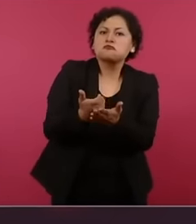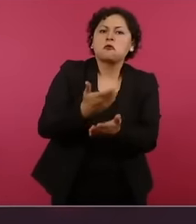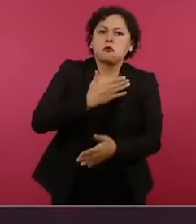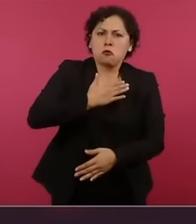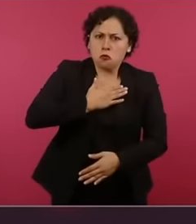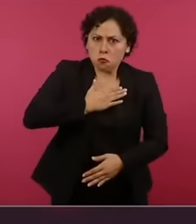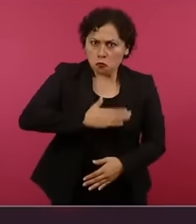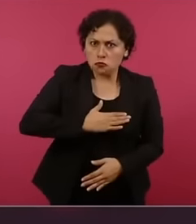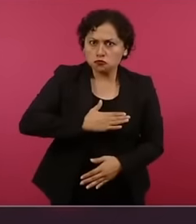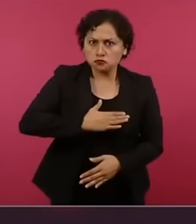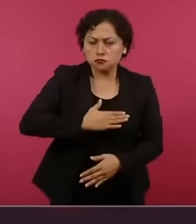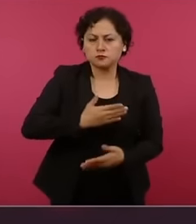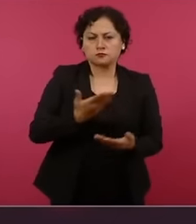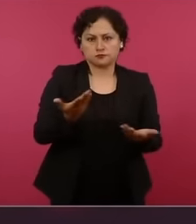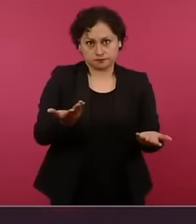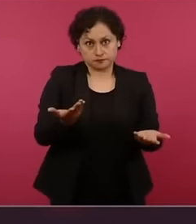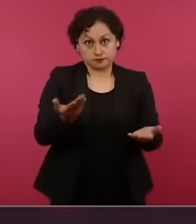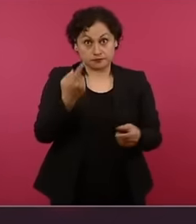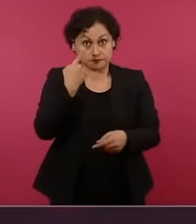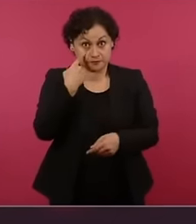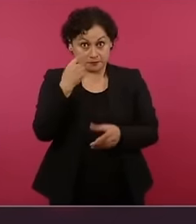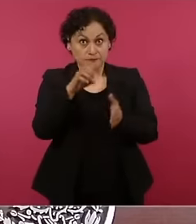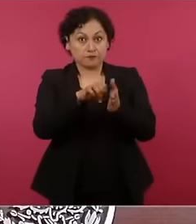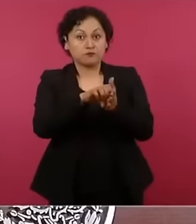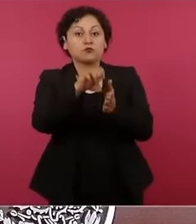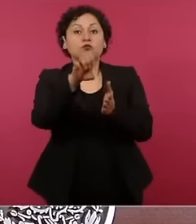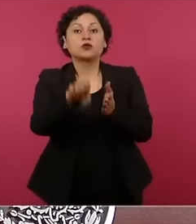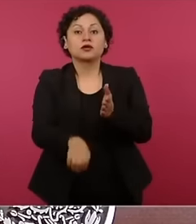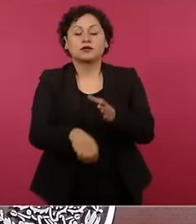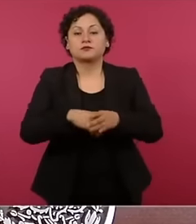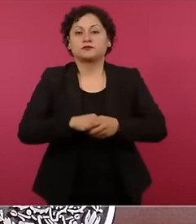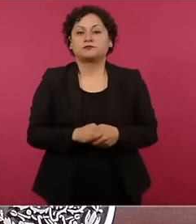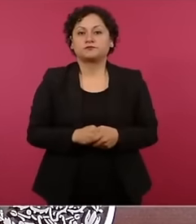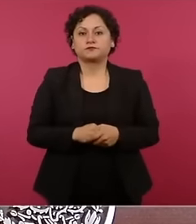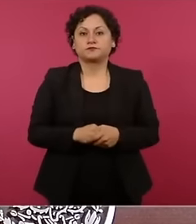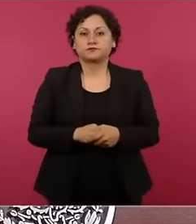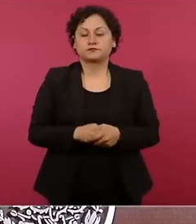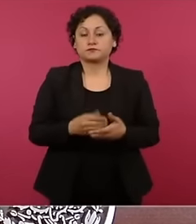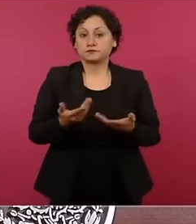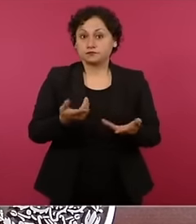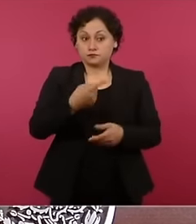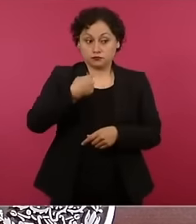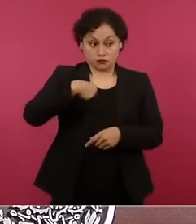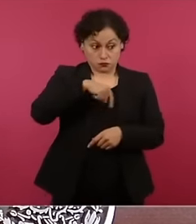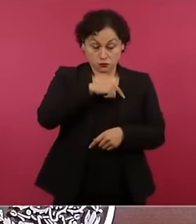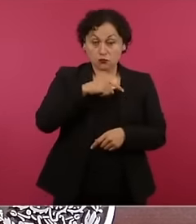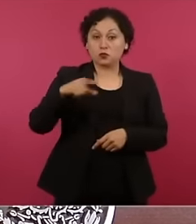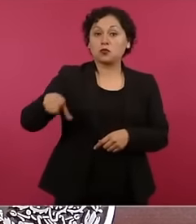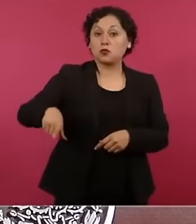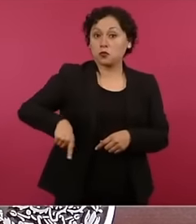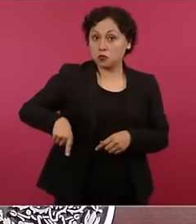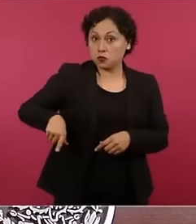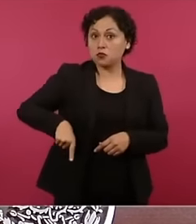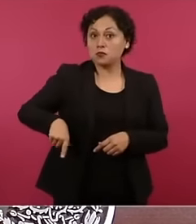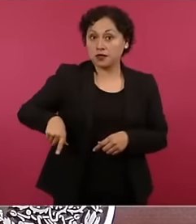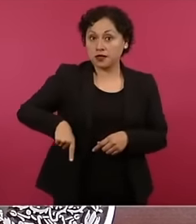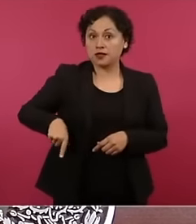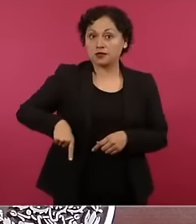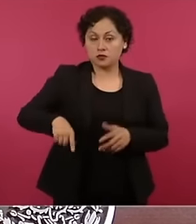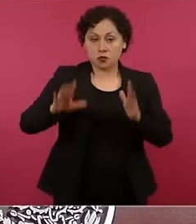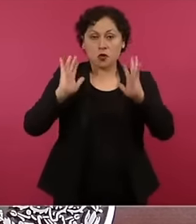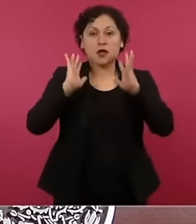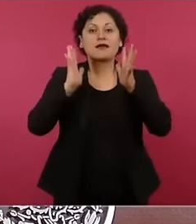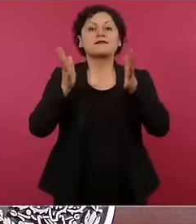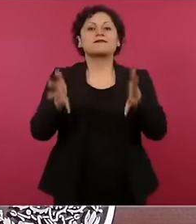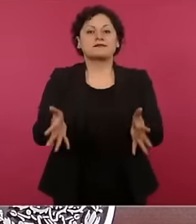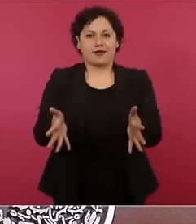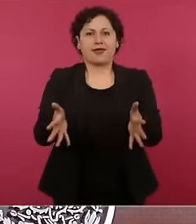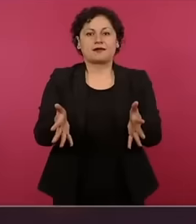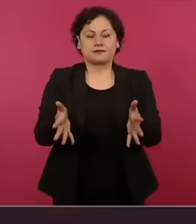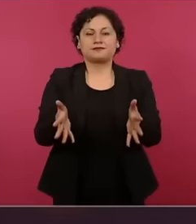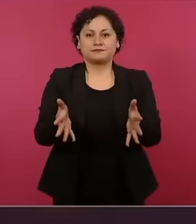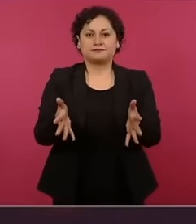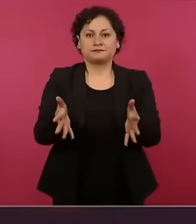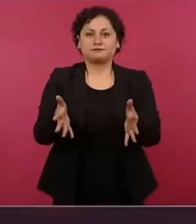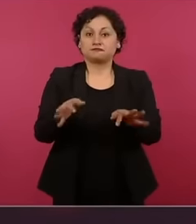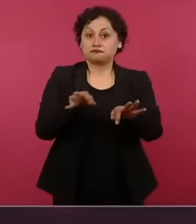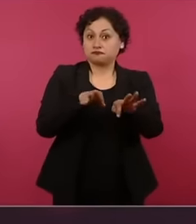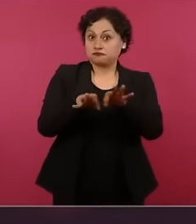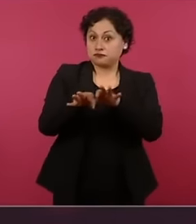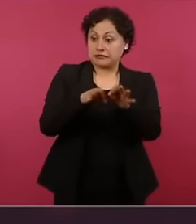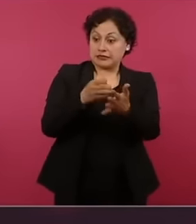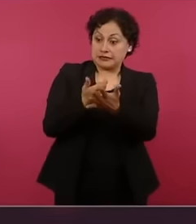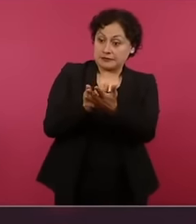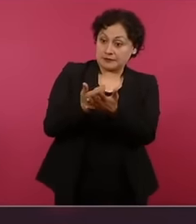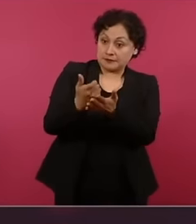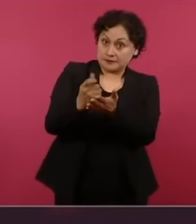For example, in our government we will have allocated 175 billion euros for salary increases for teachers